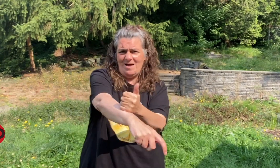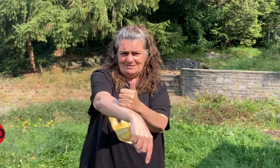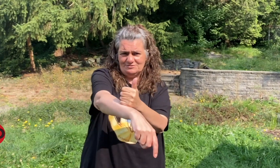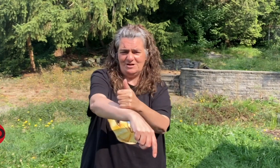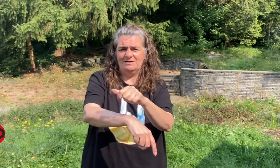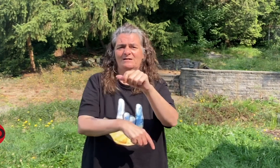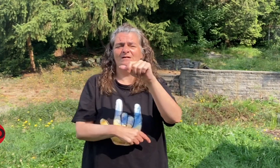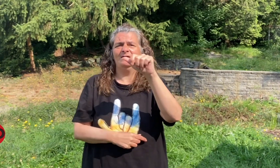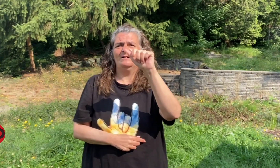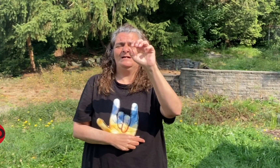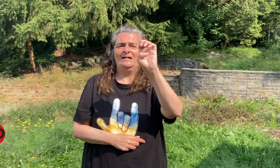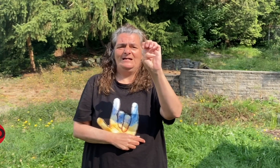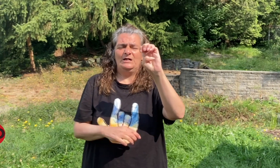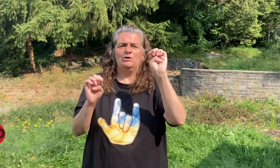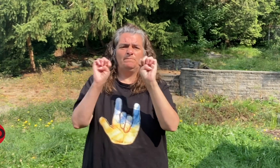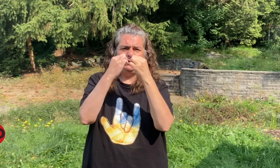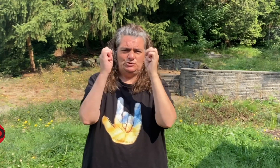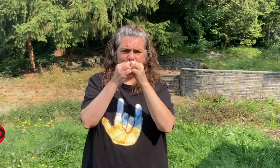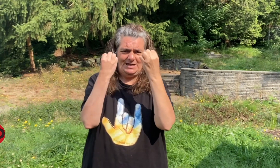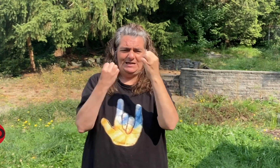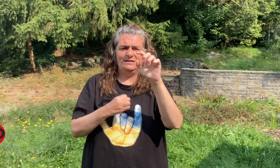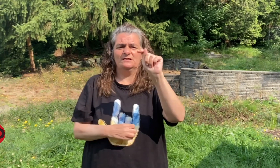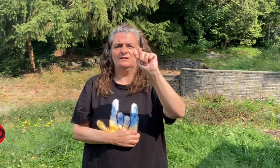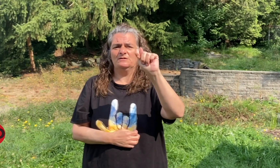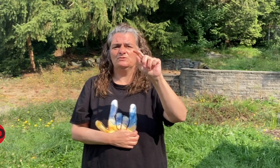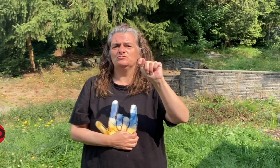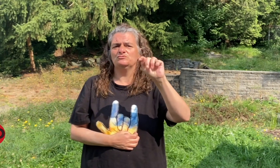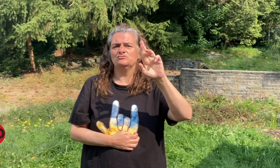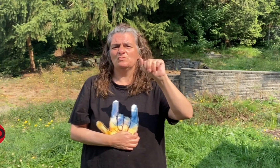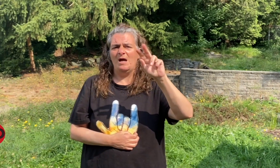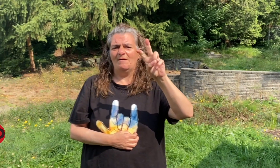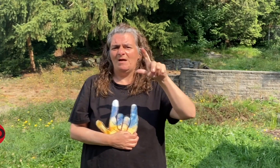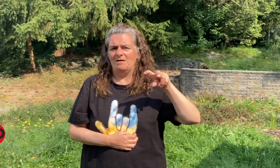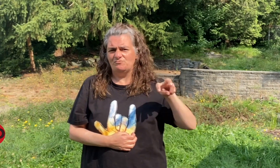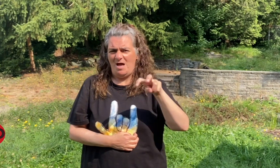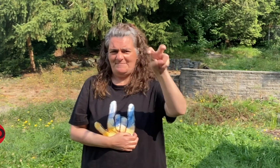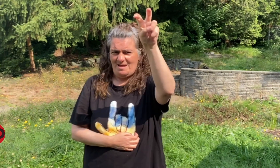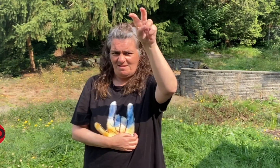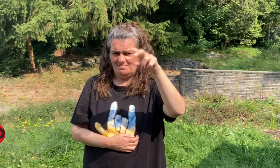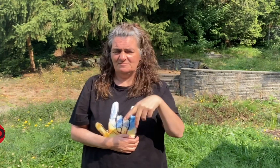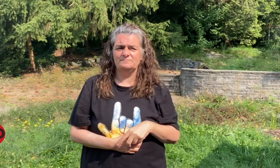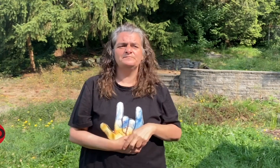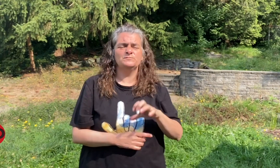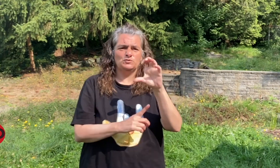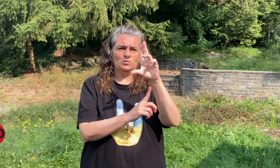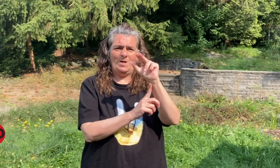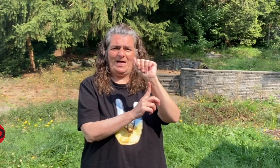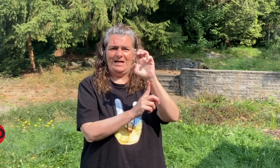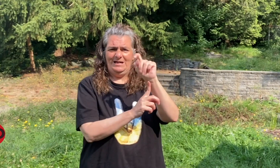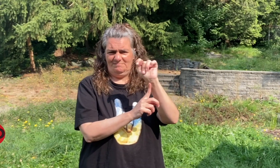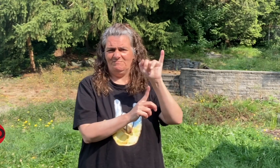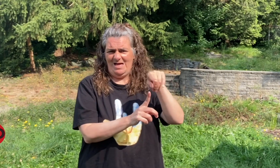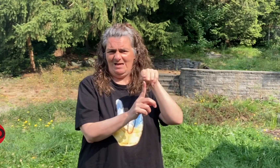for those Ukrainians who want to leave their country to come to Canada.